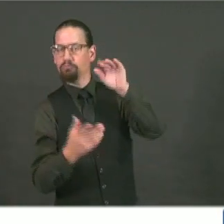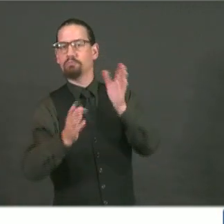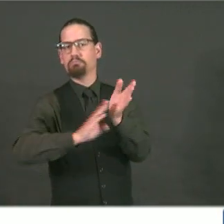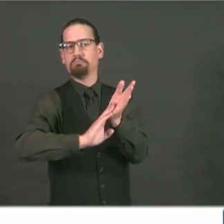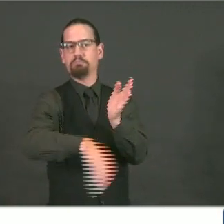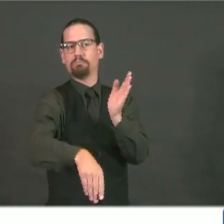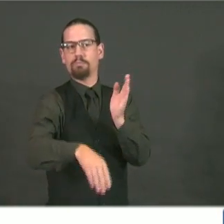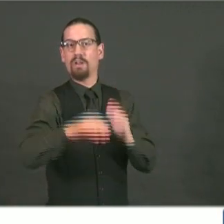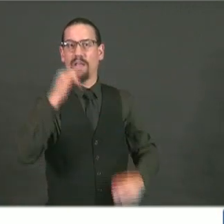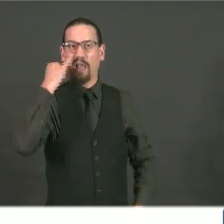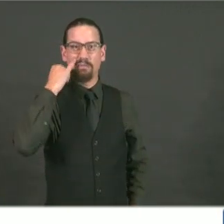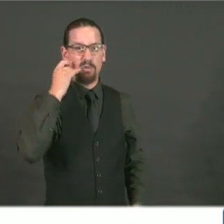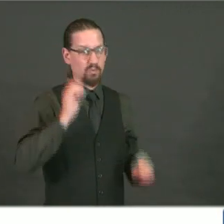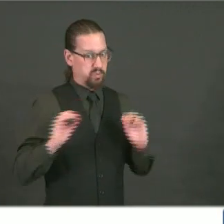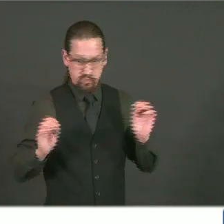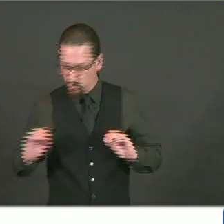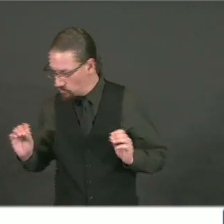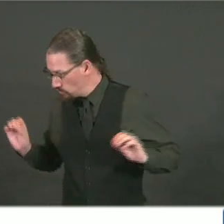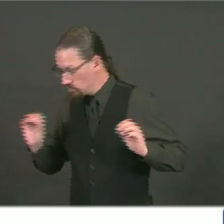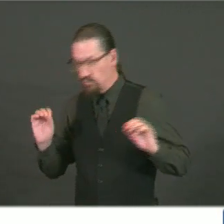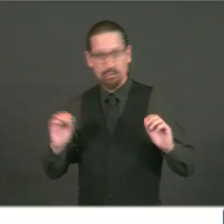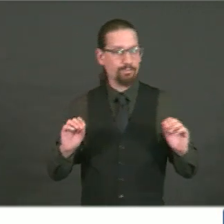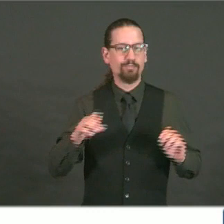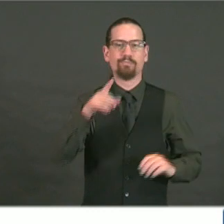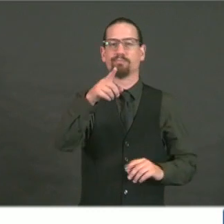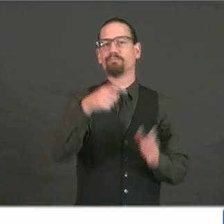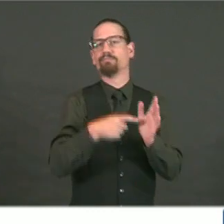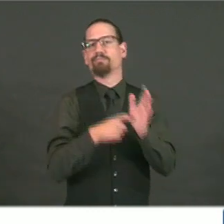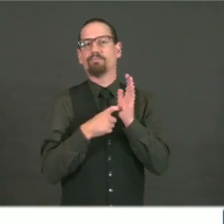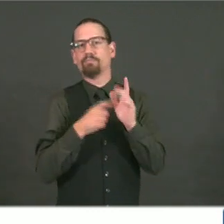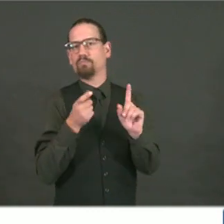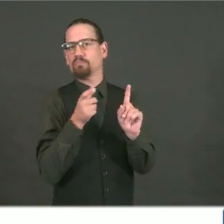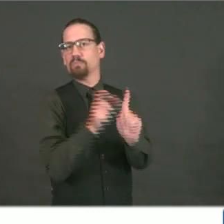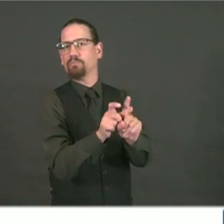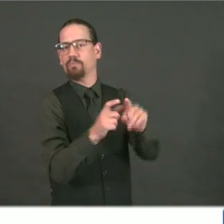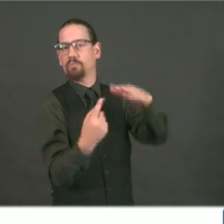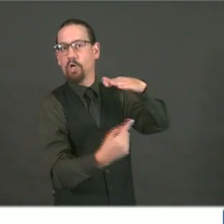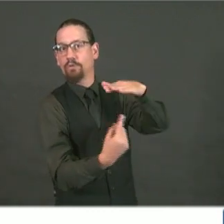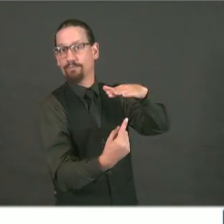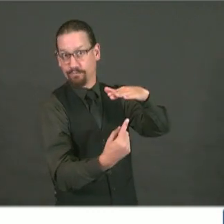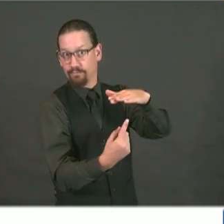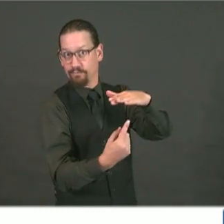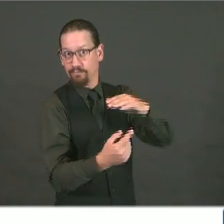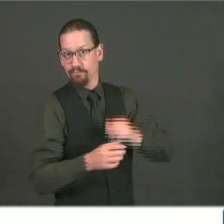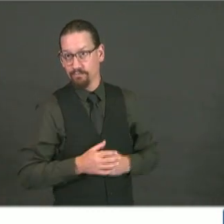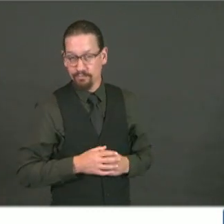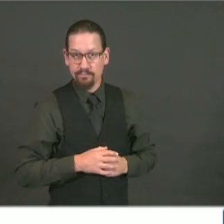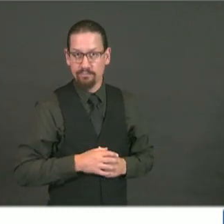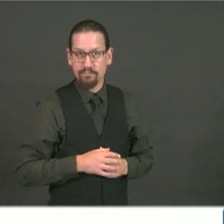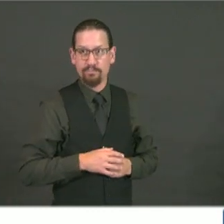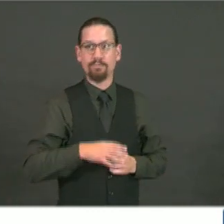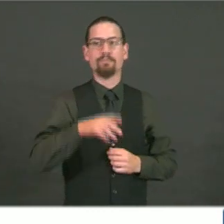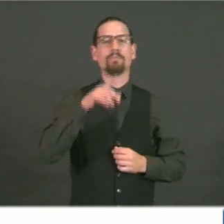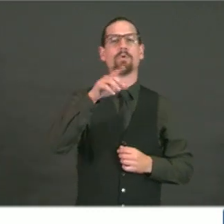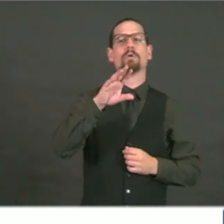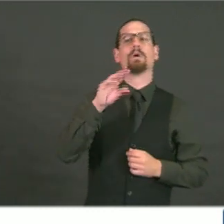OR QUARANTINE FOR 14 DAYS. I HAVE BEEN IN TOUCH WITH THE GOVERNORS OF THESE STATES.